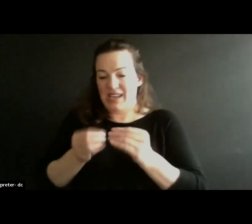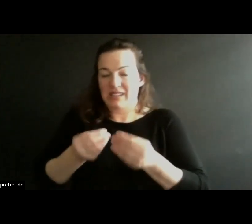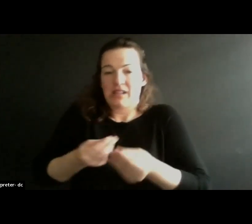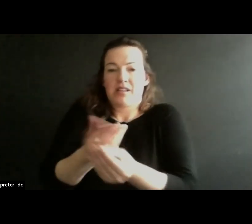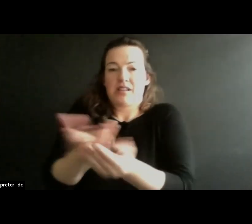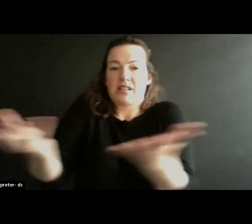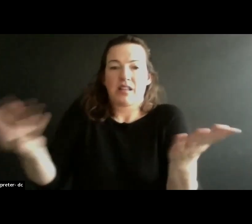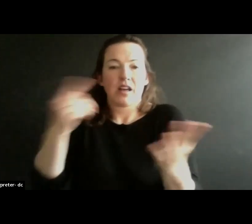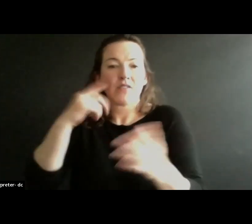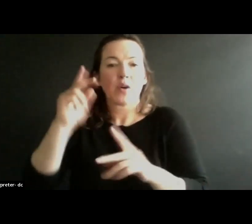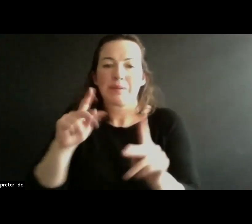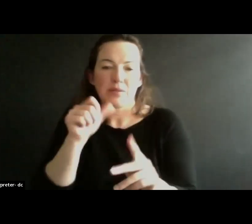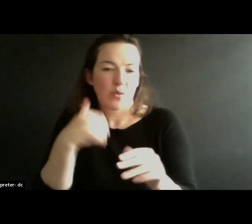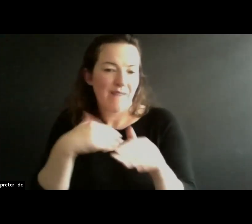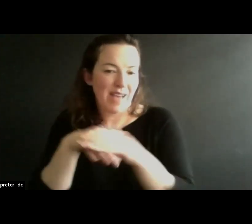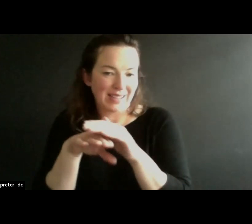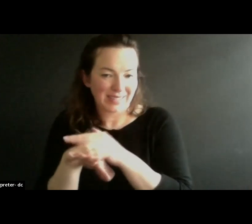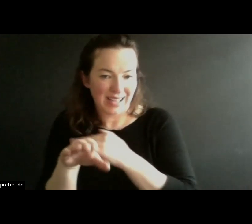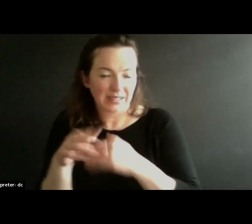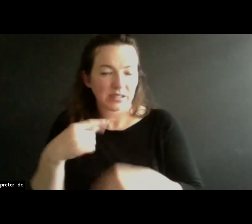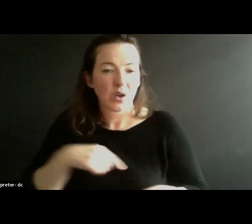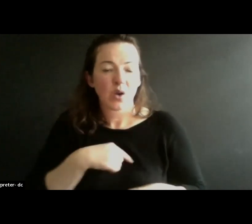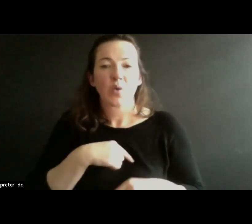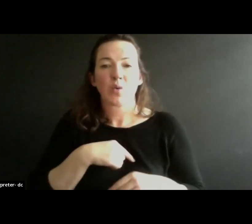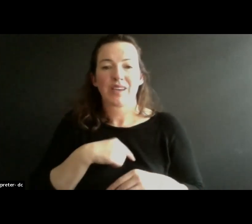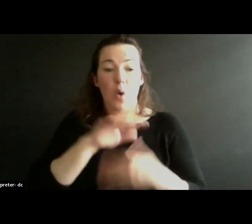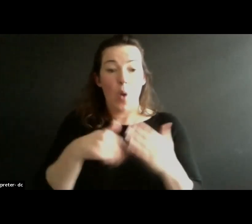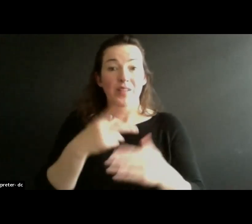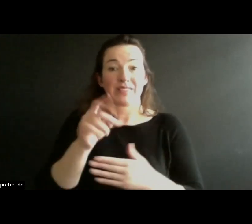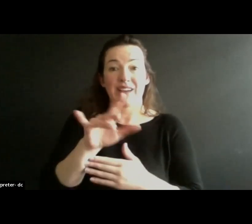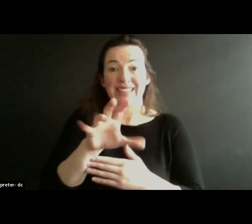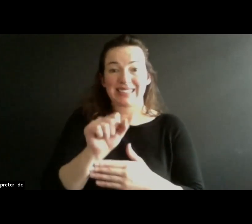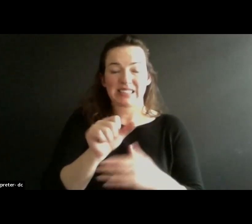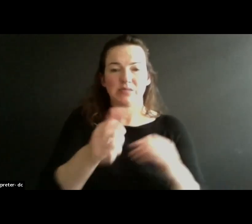don't have access before we pair all of those devices with other resources, such as access